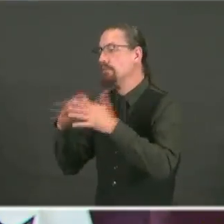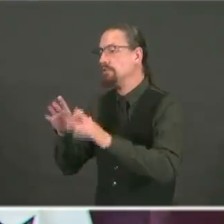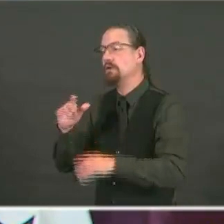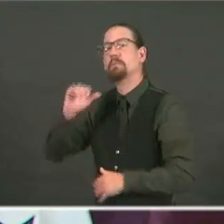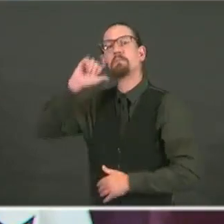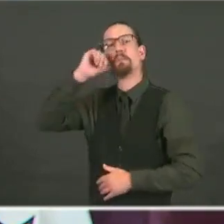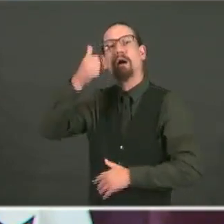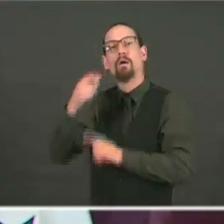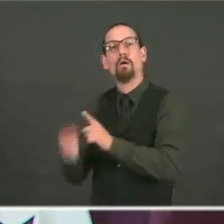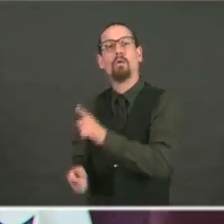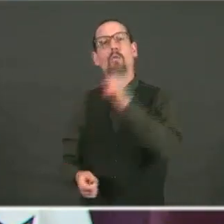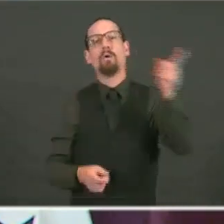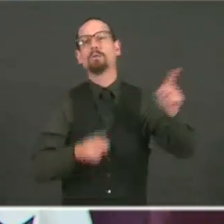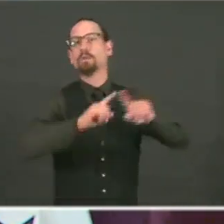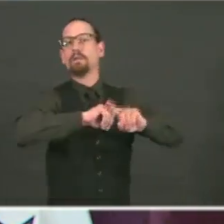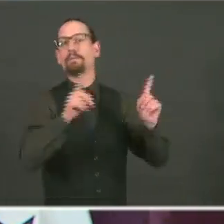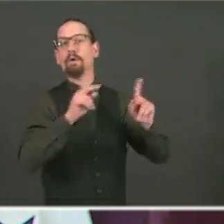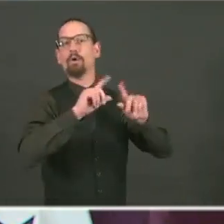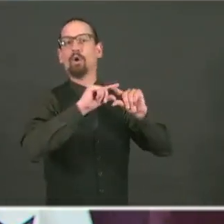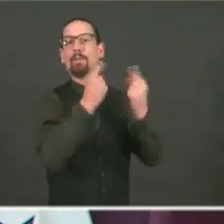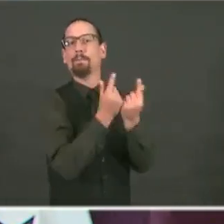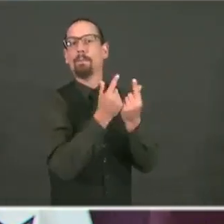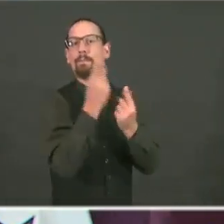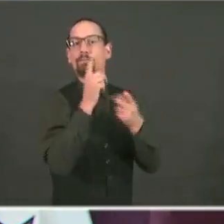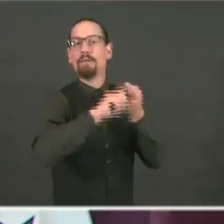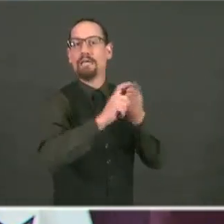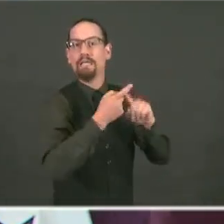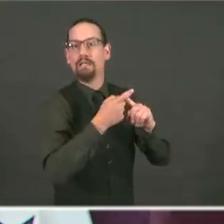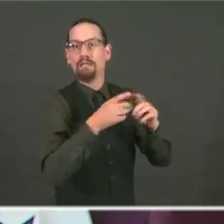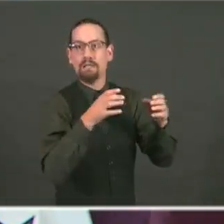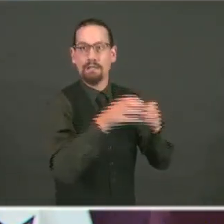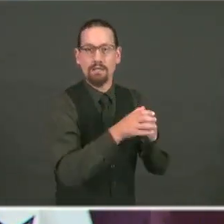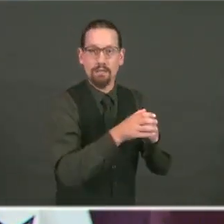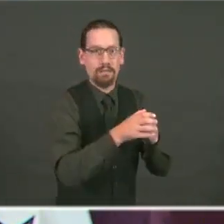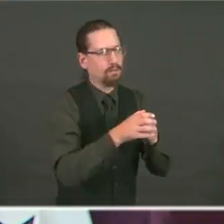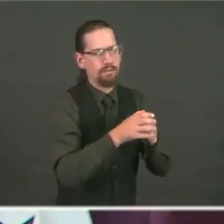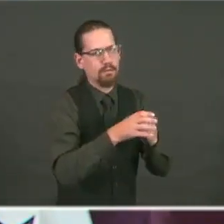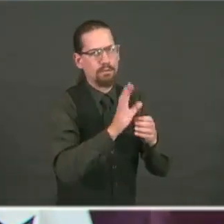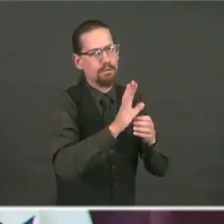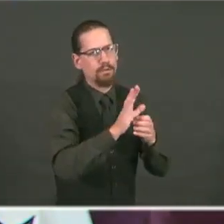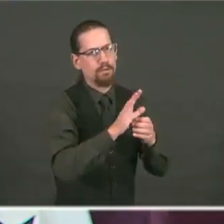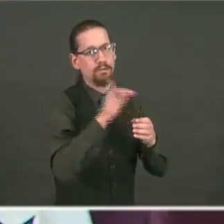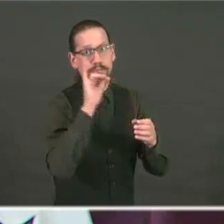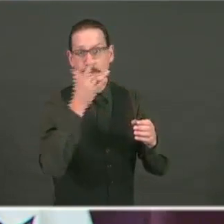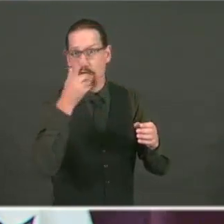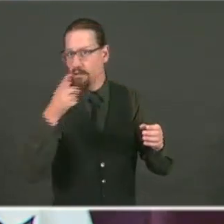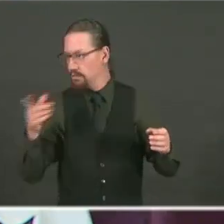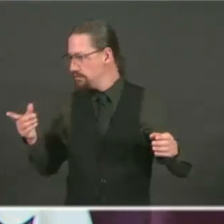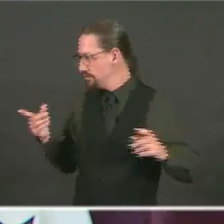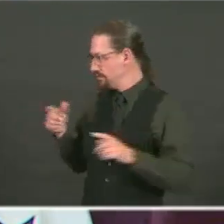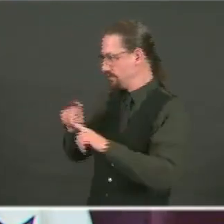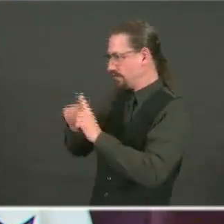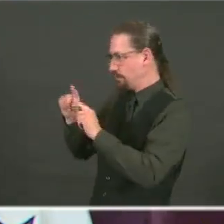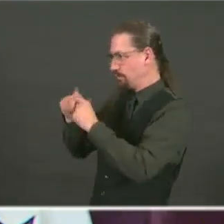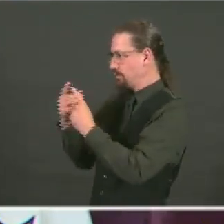IT IS A PROBLEM. THAT CAN BE A VECTOR FOR SPREAD. IT IS NOT JUST BIG PARTIES.